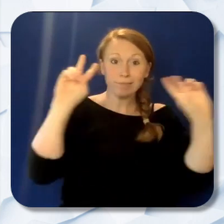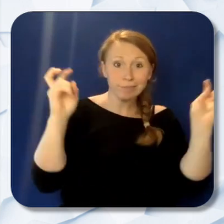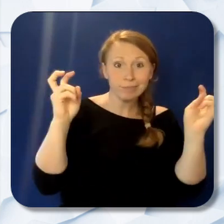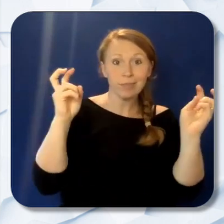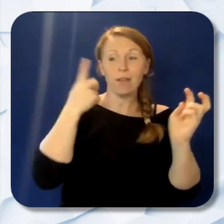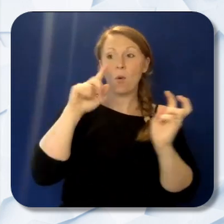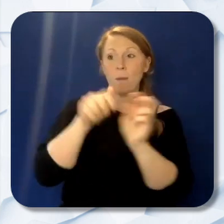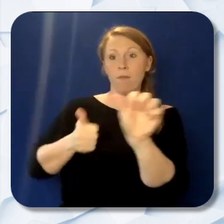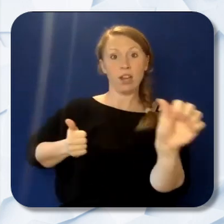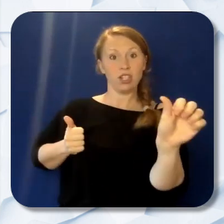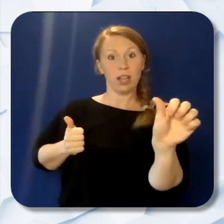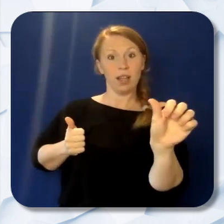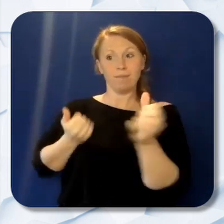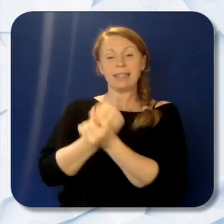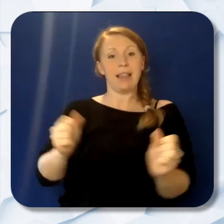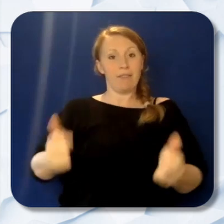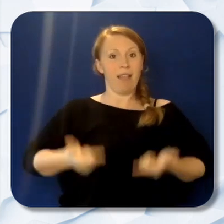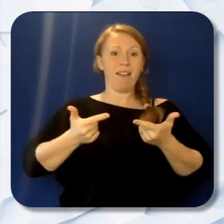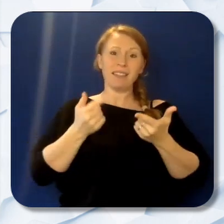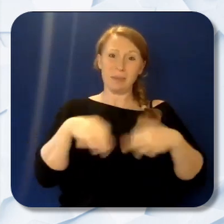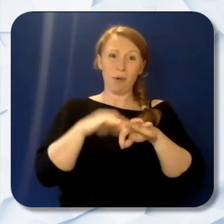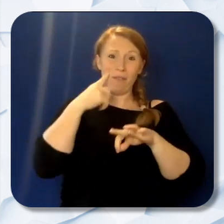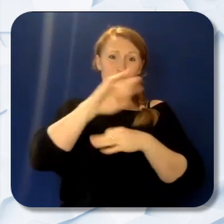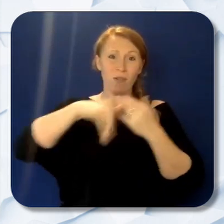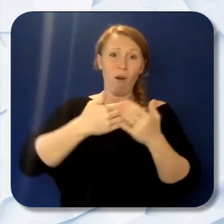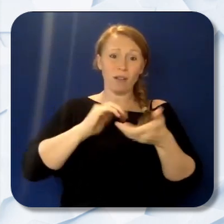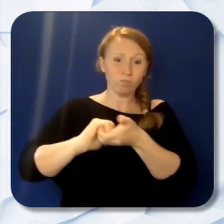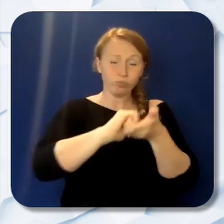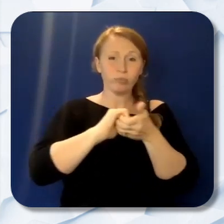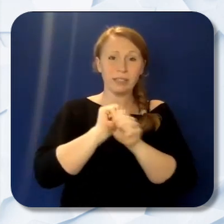saving lives. So thank you for being here today Um! To be a part of the conversation about the